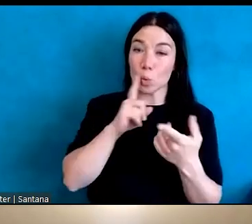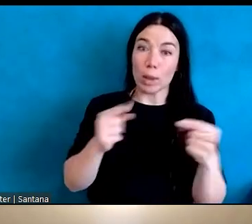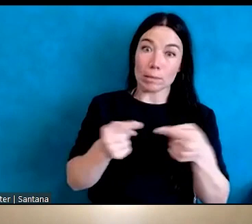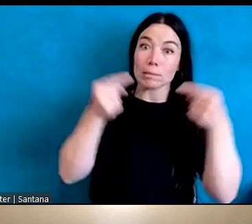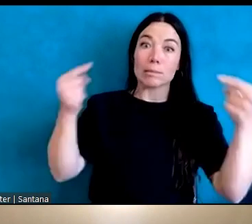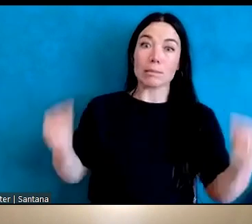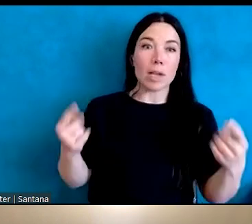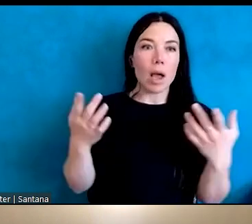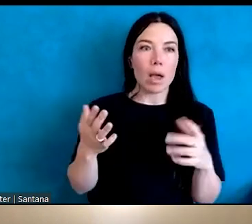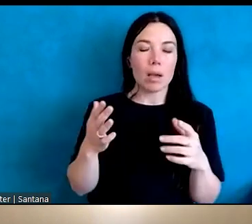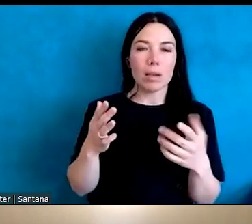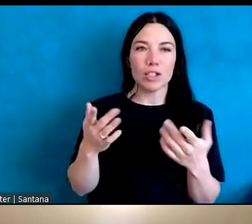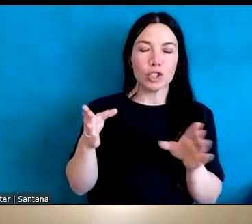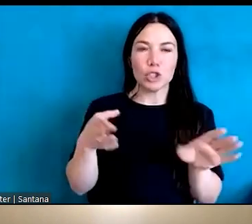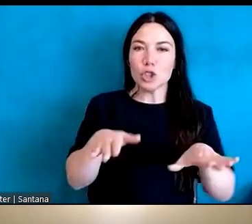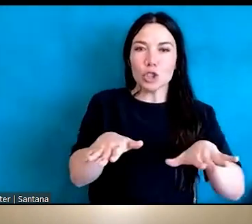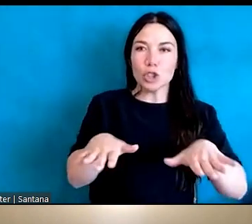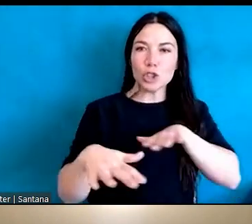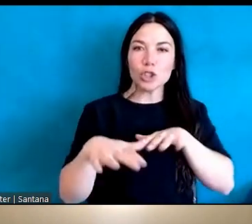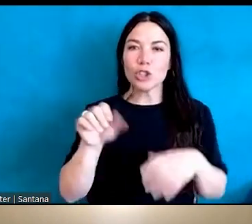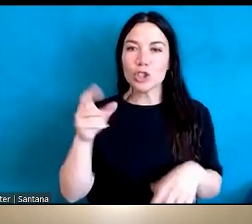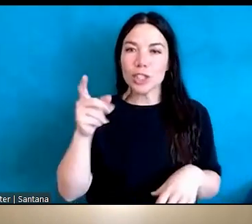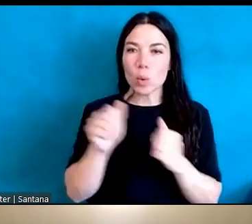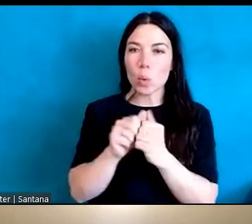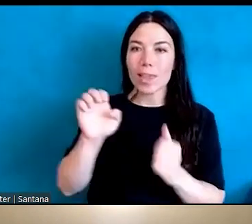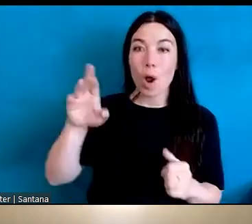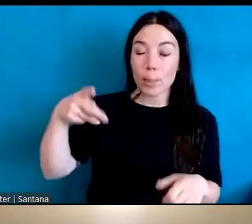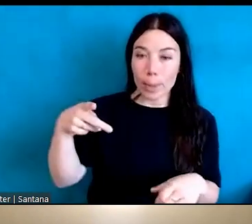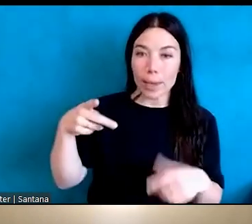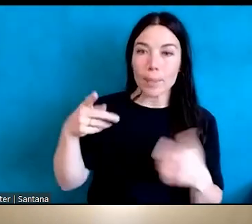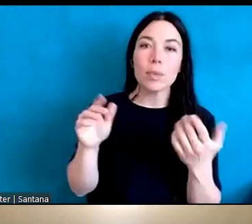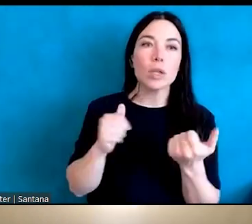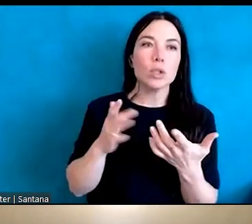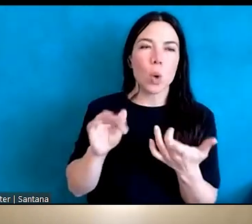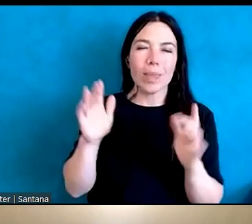They had a positivity in comparison to the negativity of the mature responders.